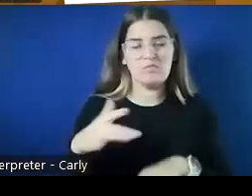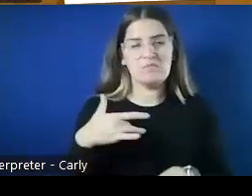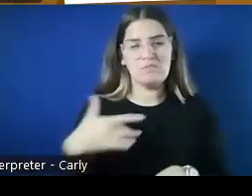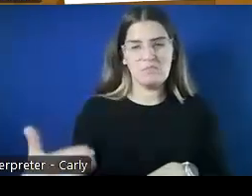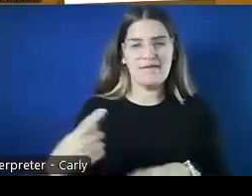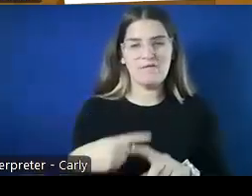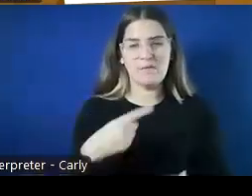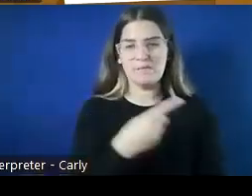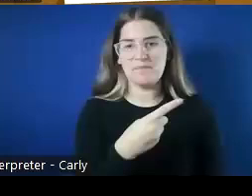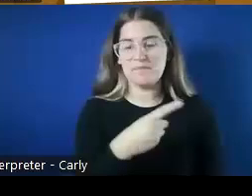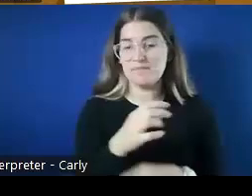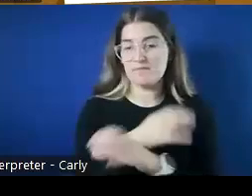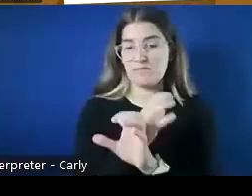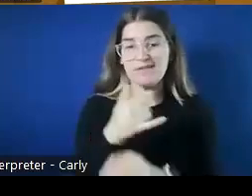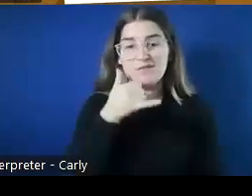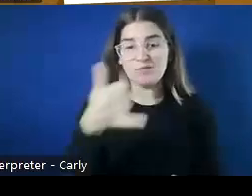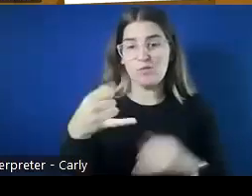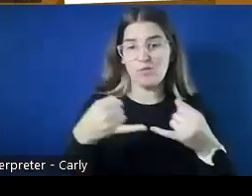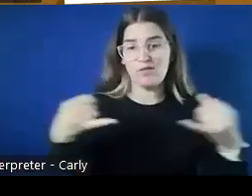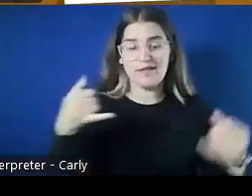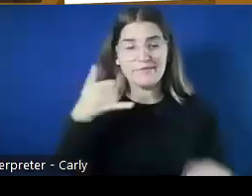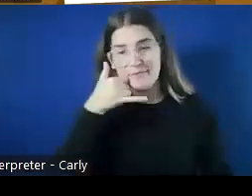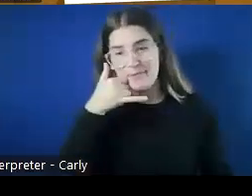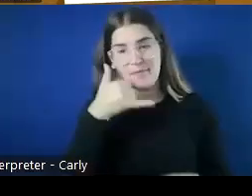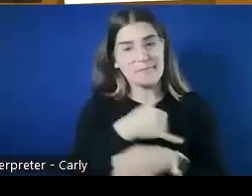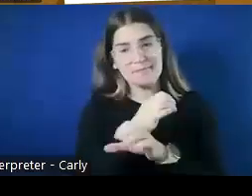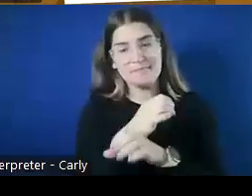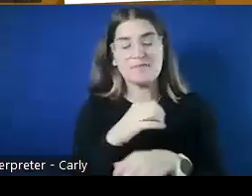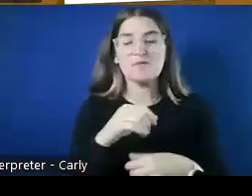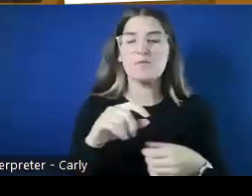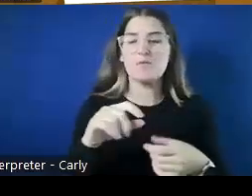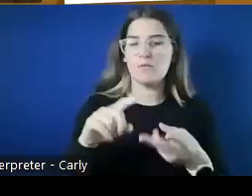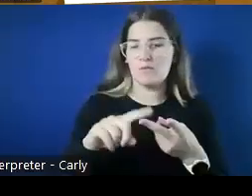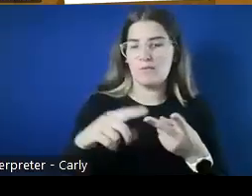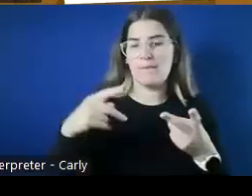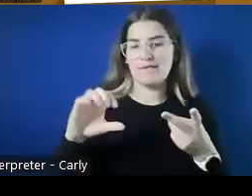the crisis call line and patients primary care physician and many